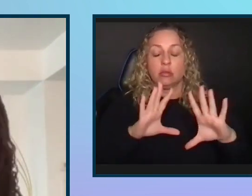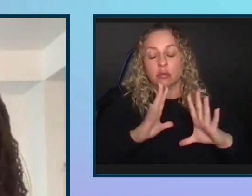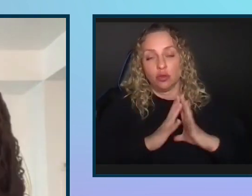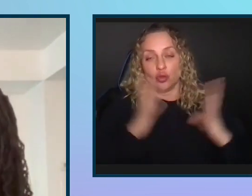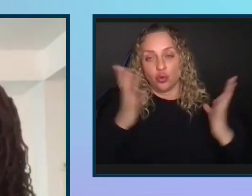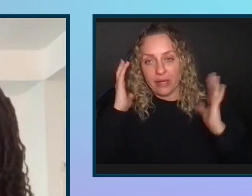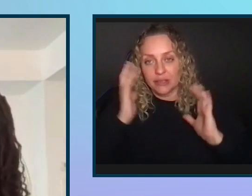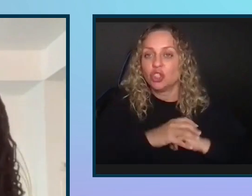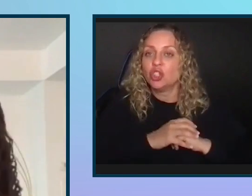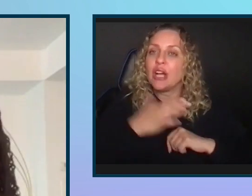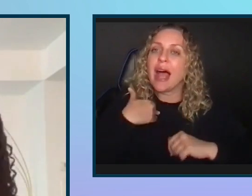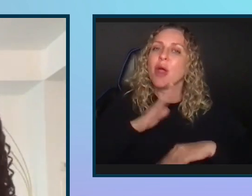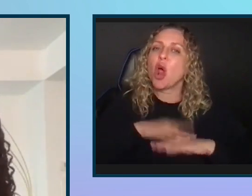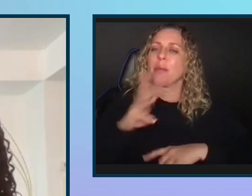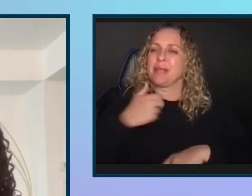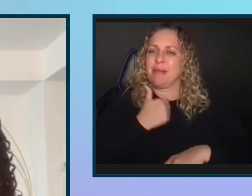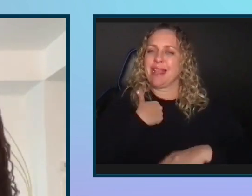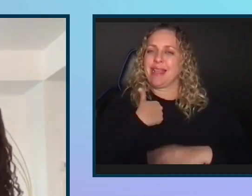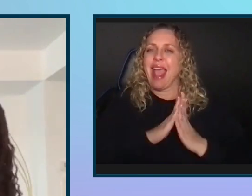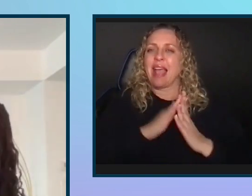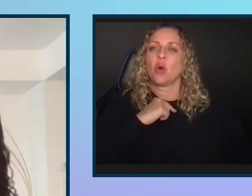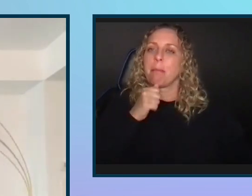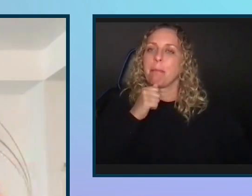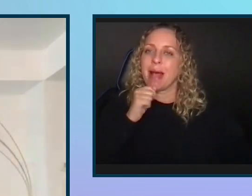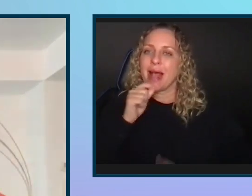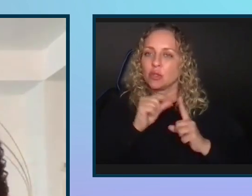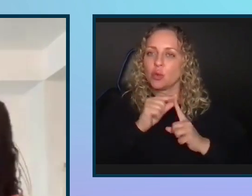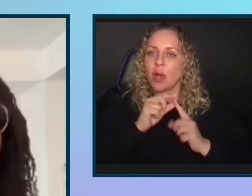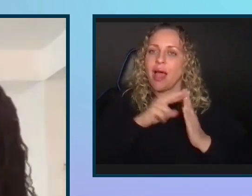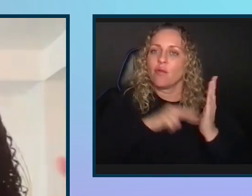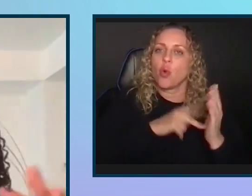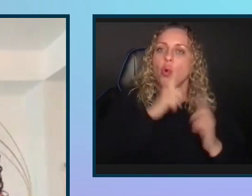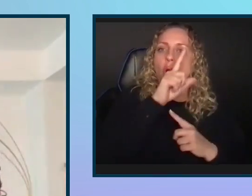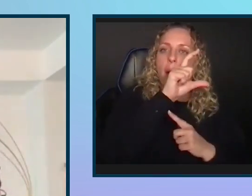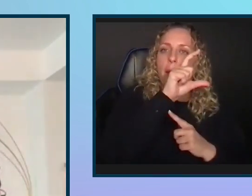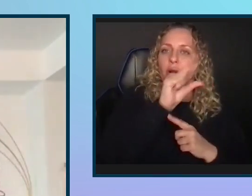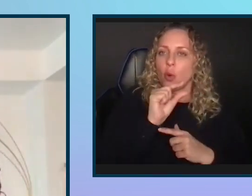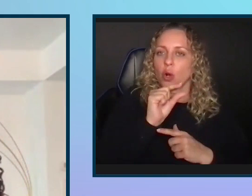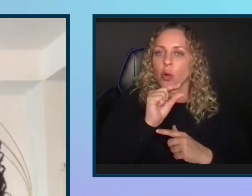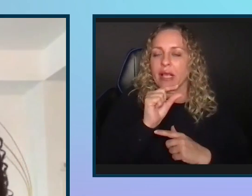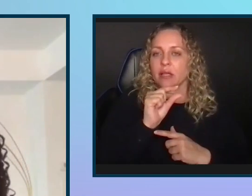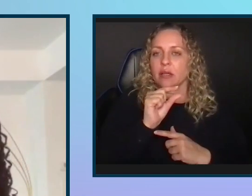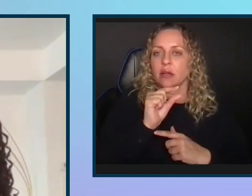Like I've been on websites that ask for a password and they have these rules, like one upper case, one lower case, and if the website isn't telling me